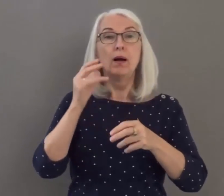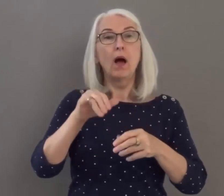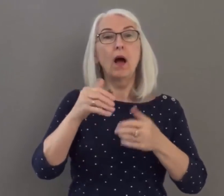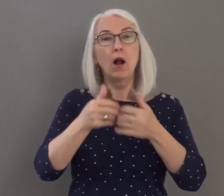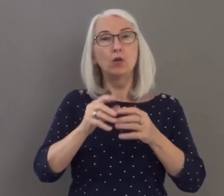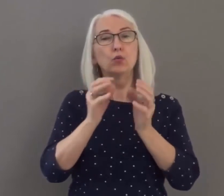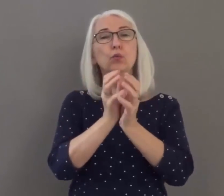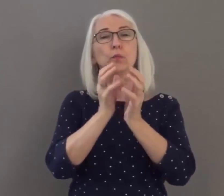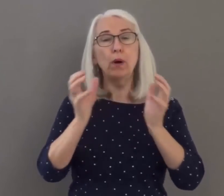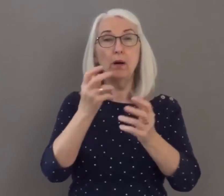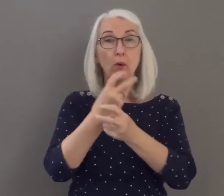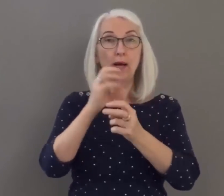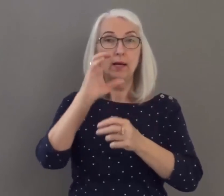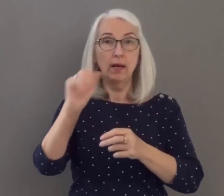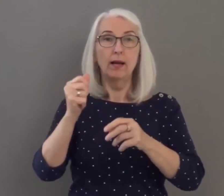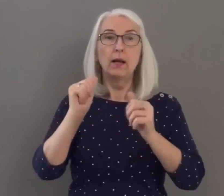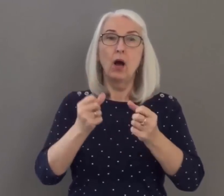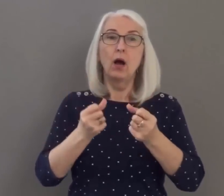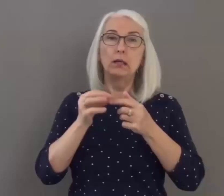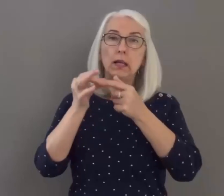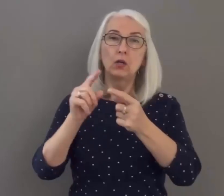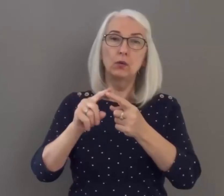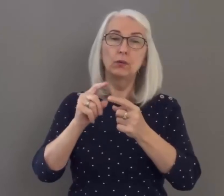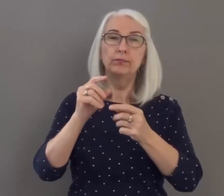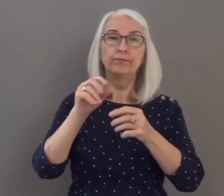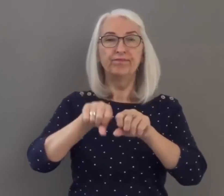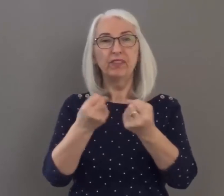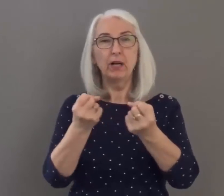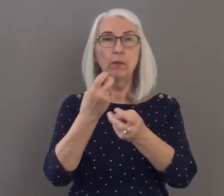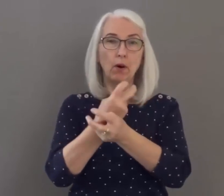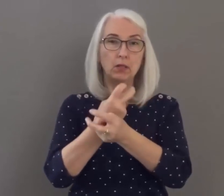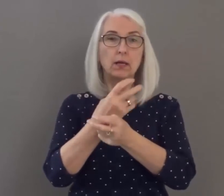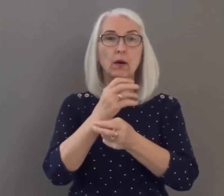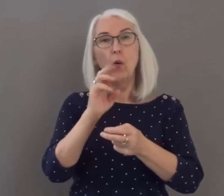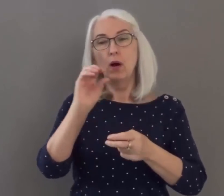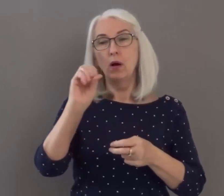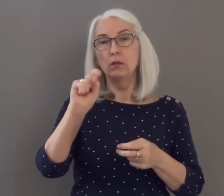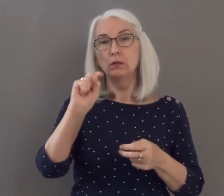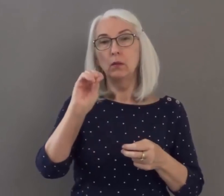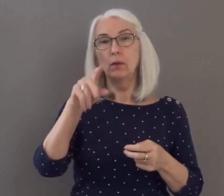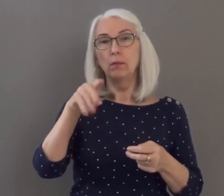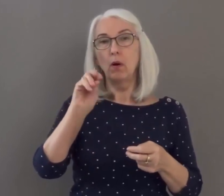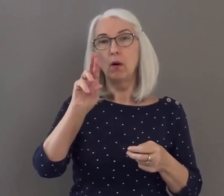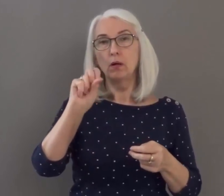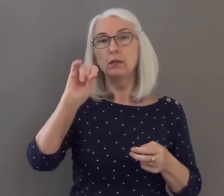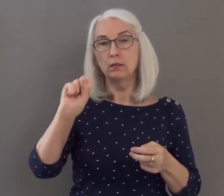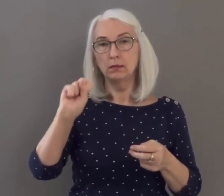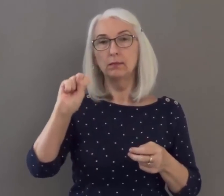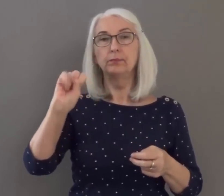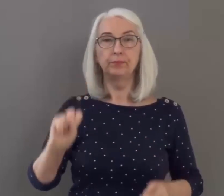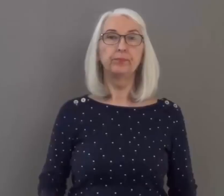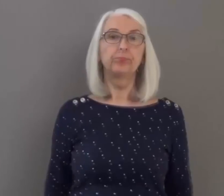The loss of too much bone calcium can lead to fragile bones or osteoporosis.